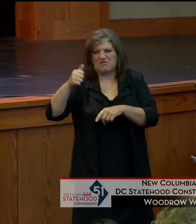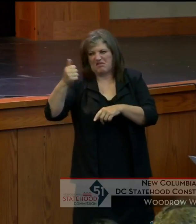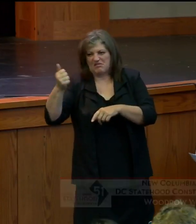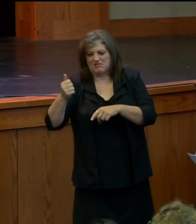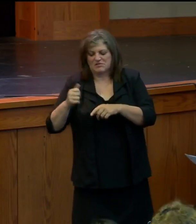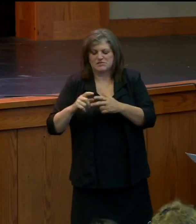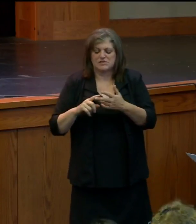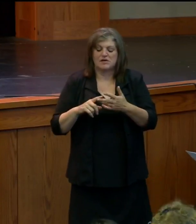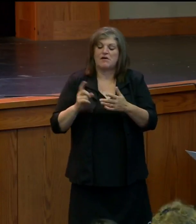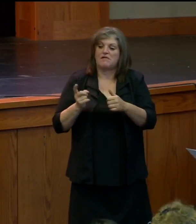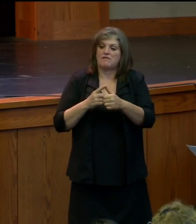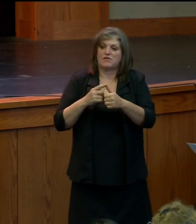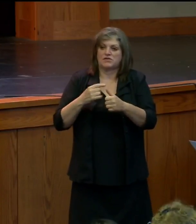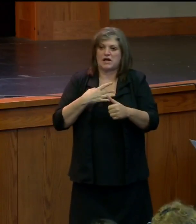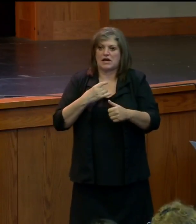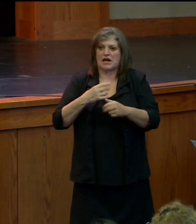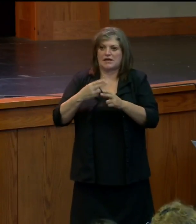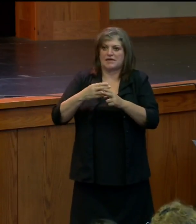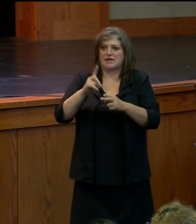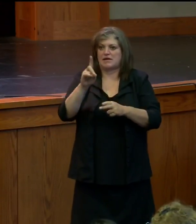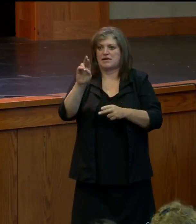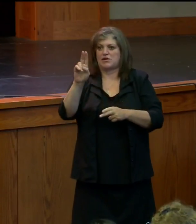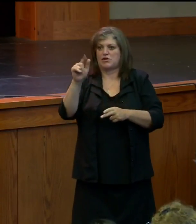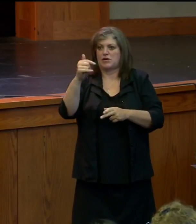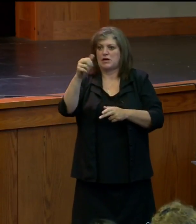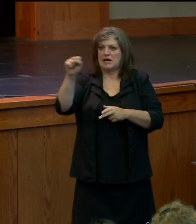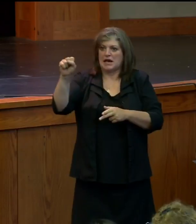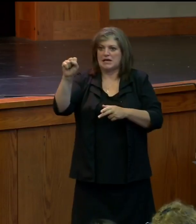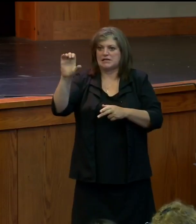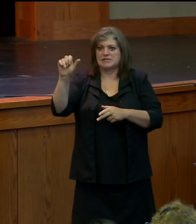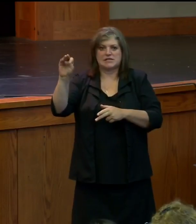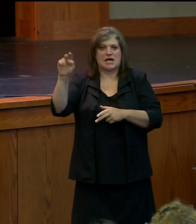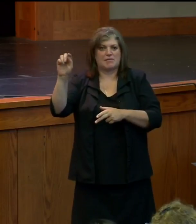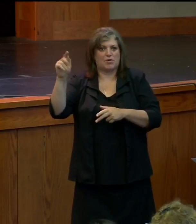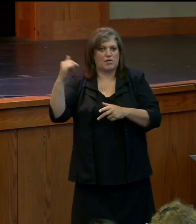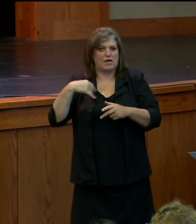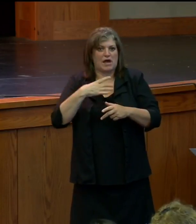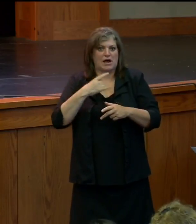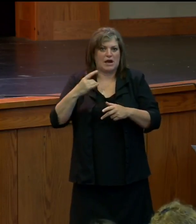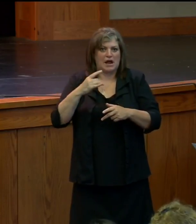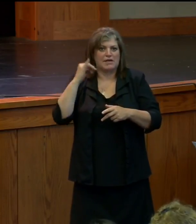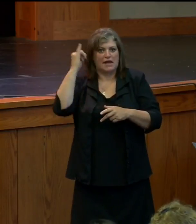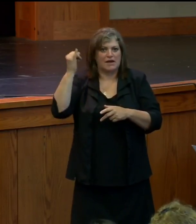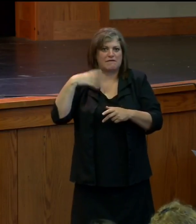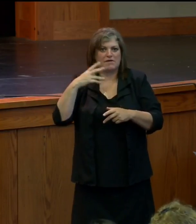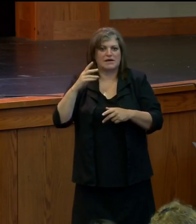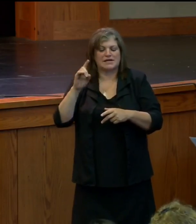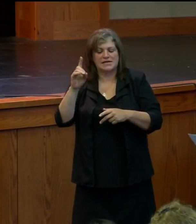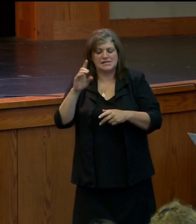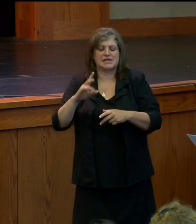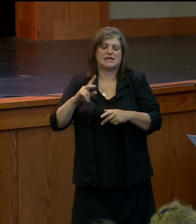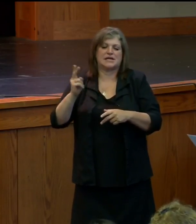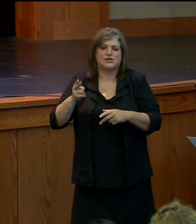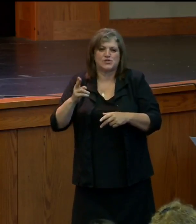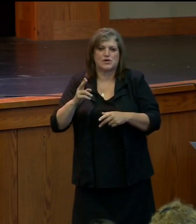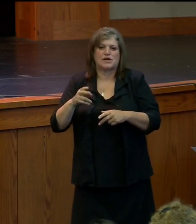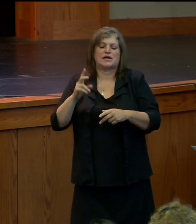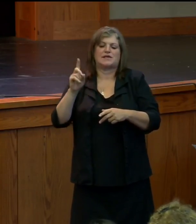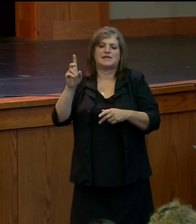FIRST, I LIKE THE NAME DOUGLASS COMMONWEALTH AS I LIKE THE IDEA OF KEEPING A D.C. POSTAL CODE AND THE D.C. NICKNAME.